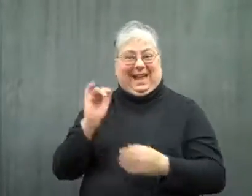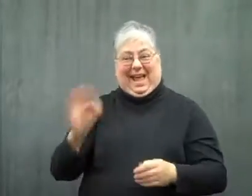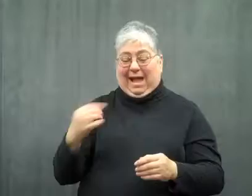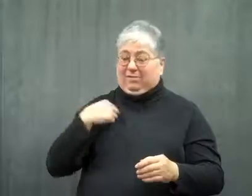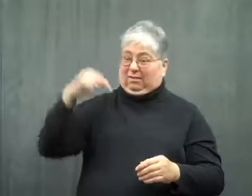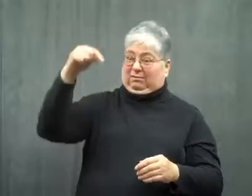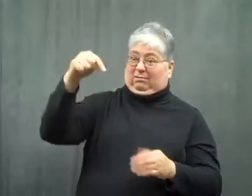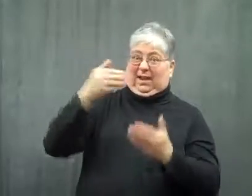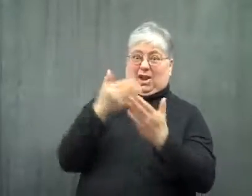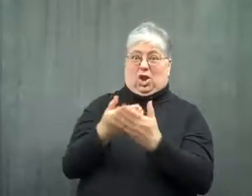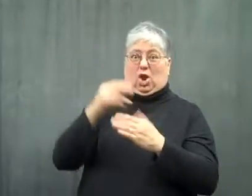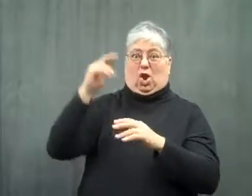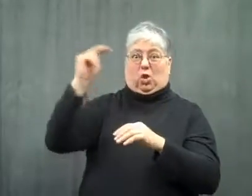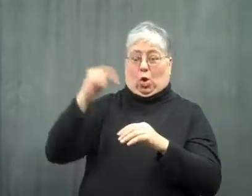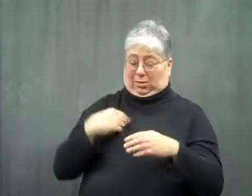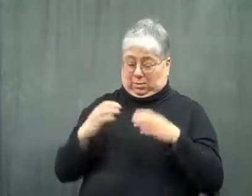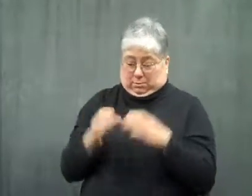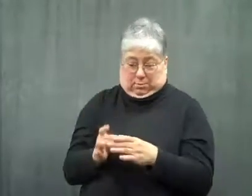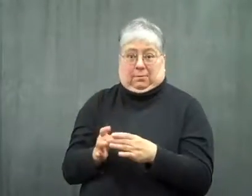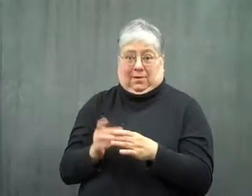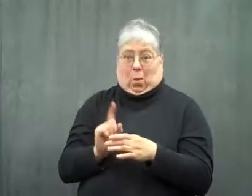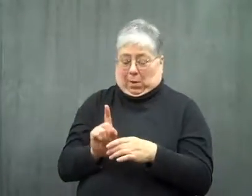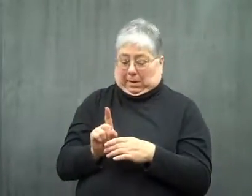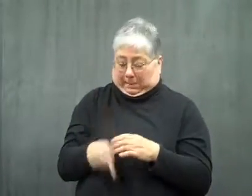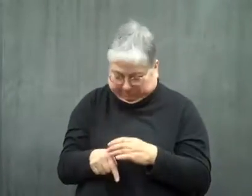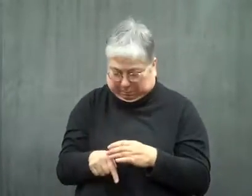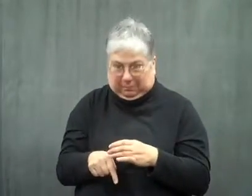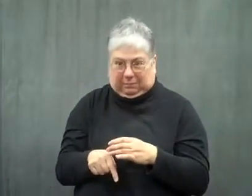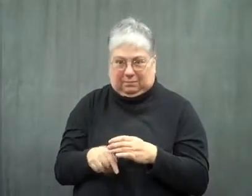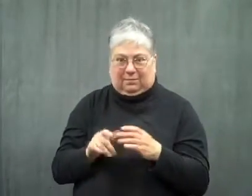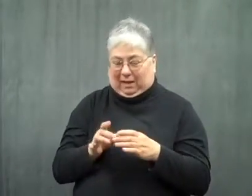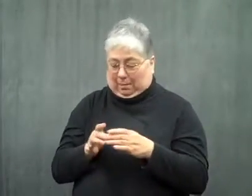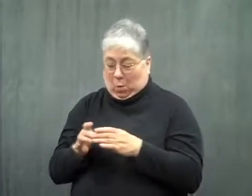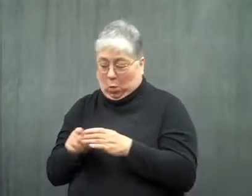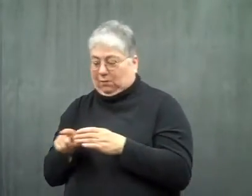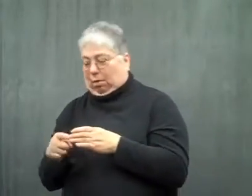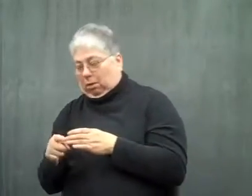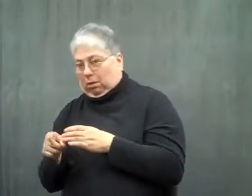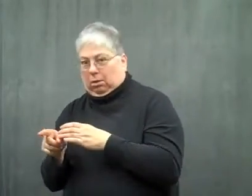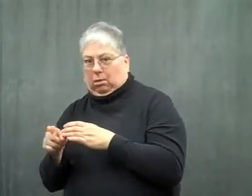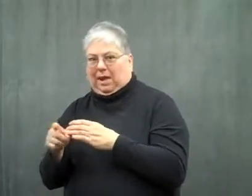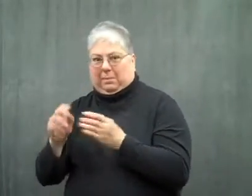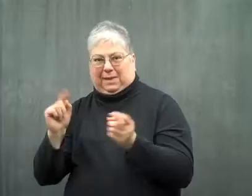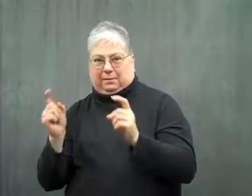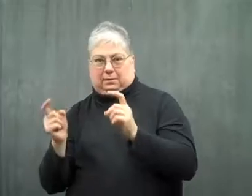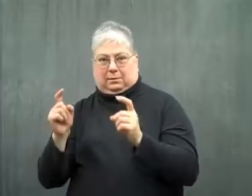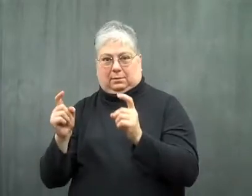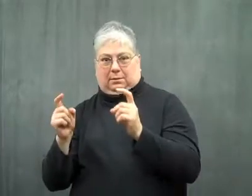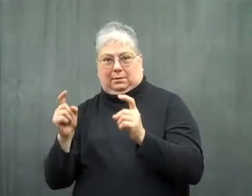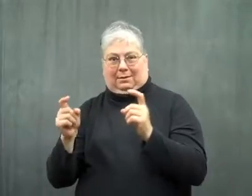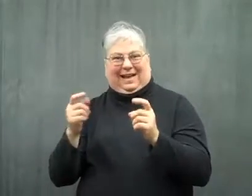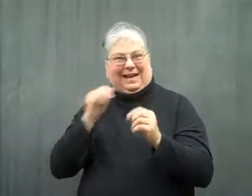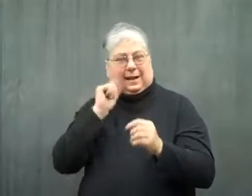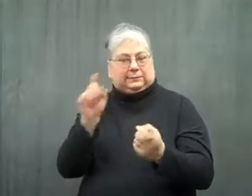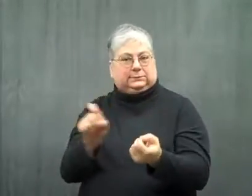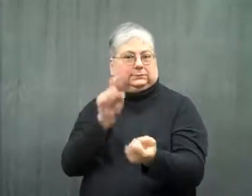If you're right near the north pole, the needle will dip down. As you move around, the needle will move too, it's not an exact measurement.